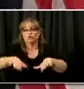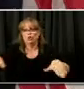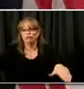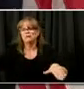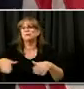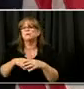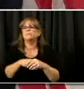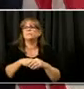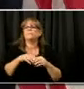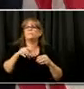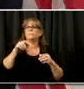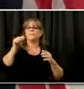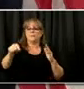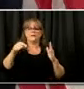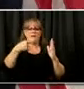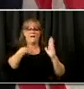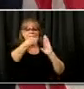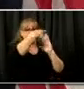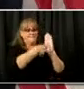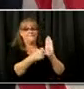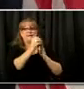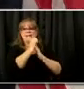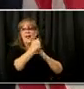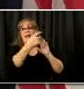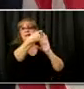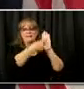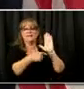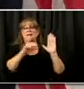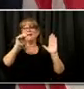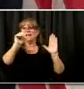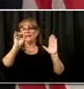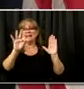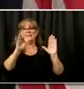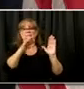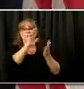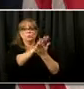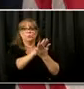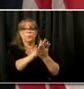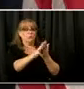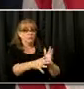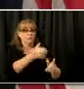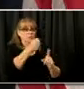districts to adopt best practices for covent mitigation like seating charts and mask wearing